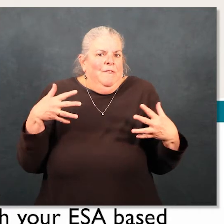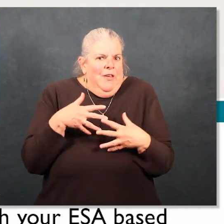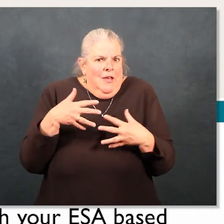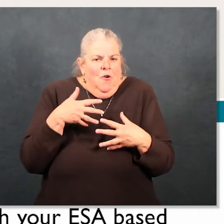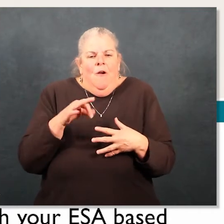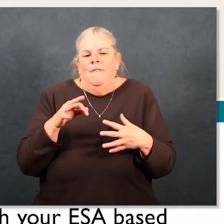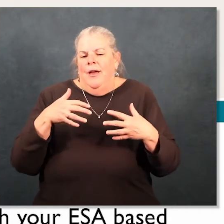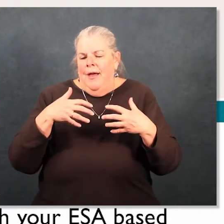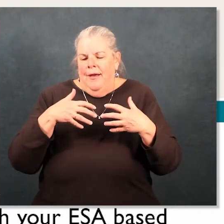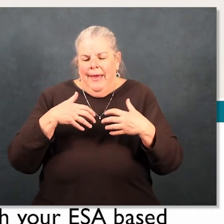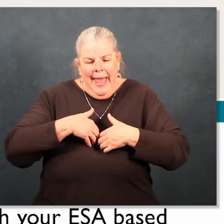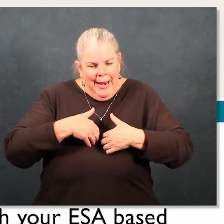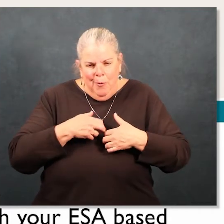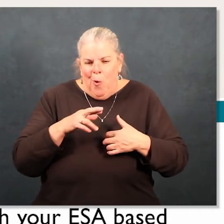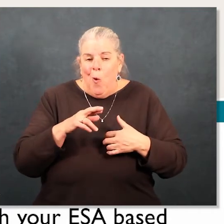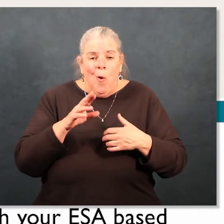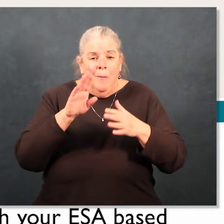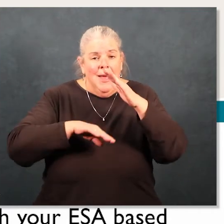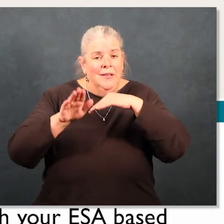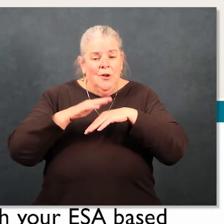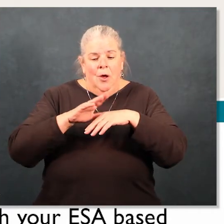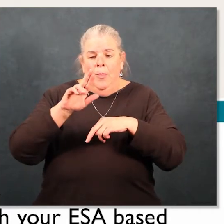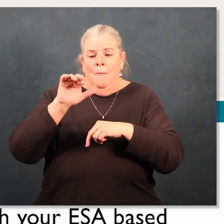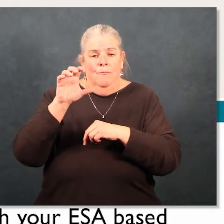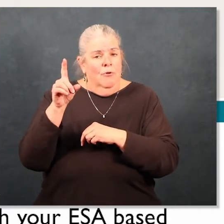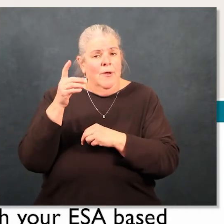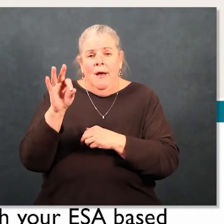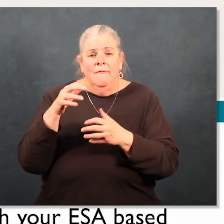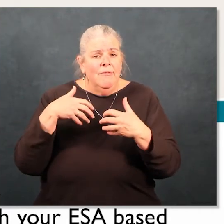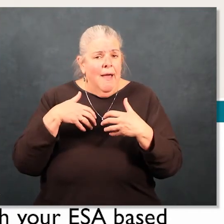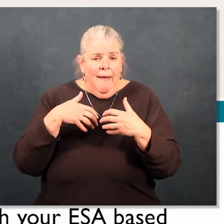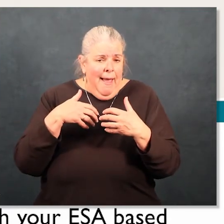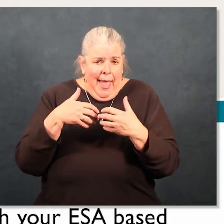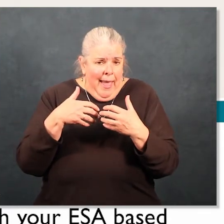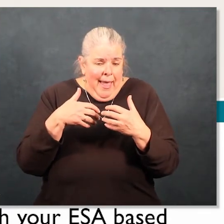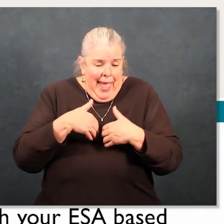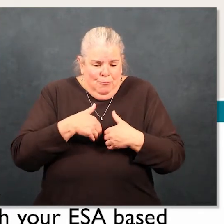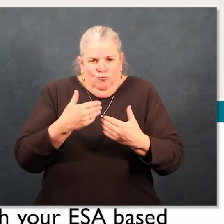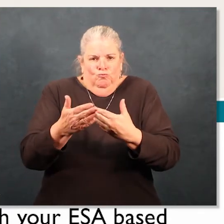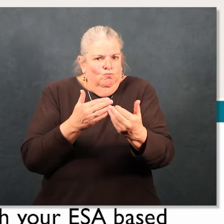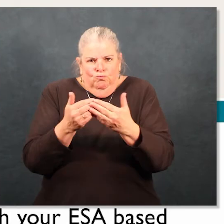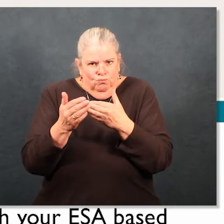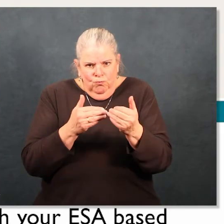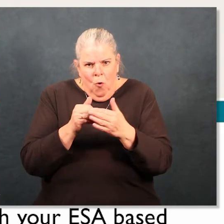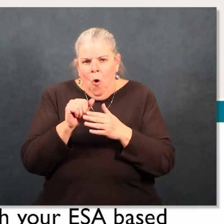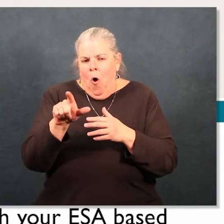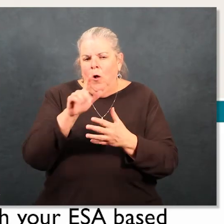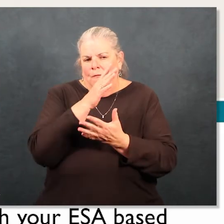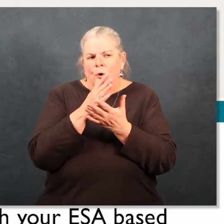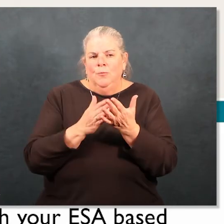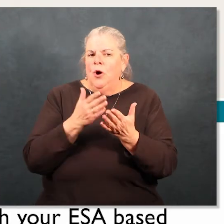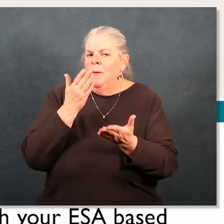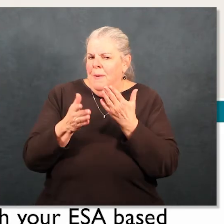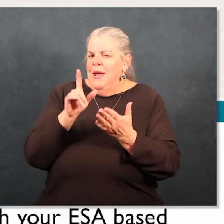or even based on breed. All of those pieces, might need to be worked out,